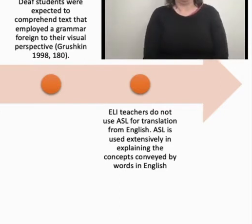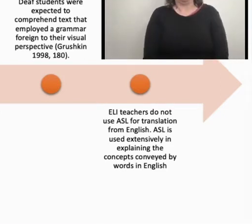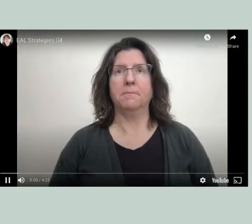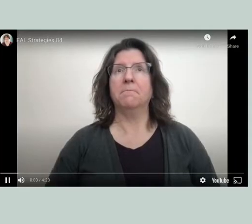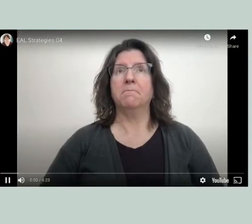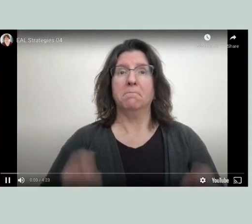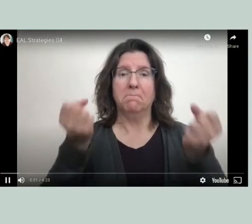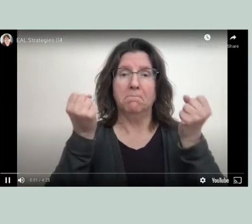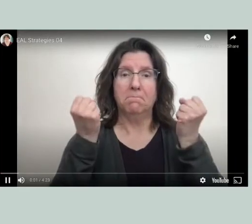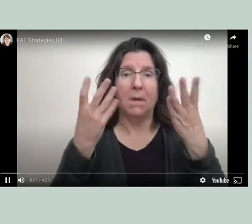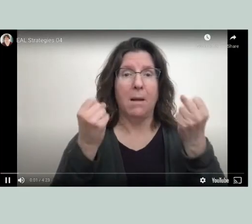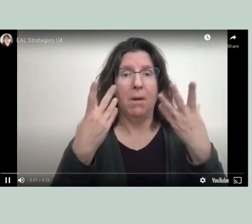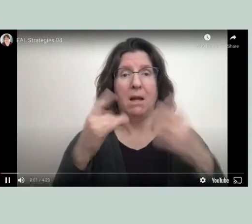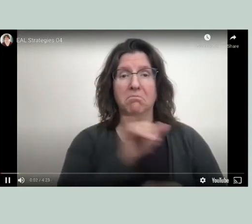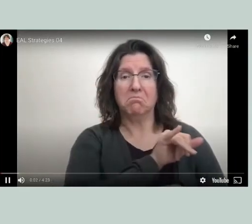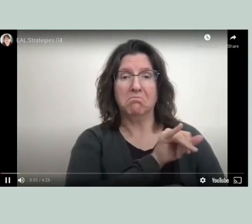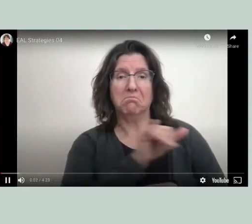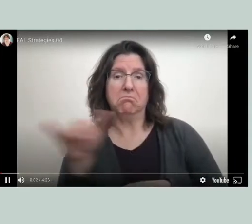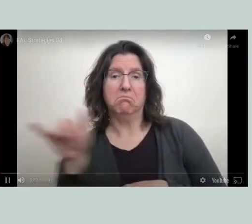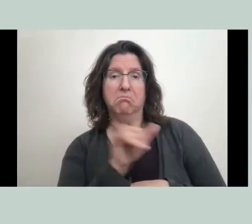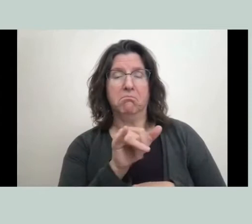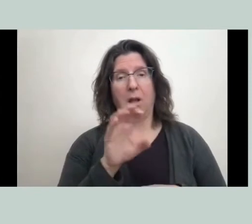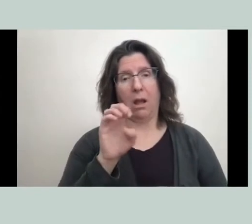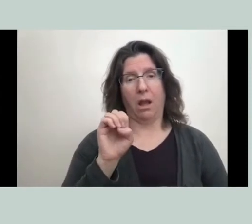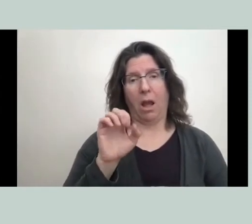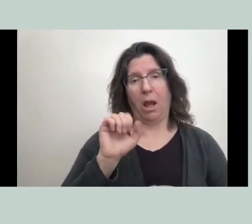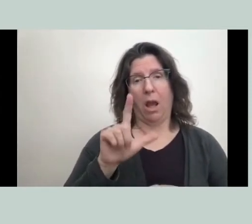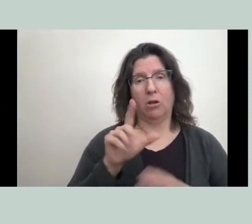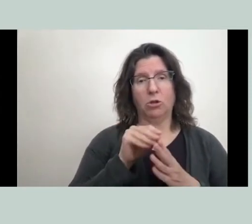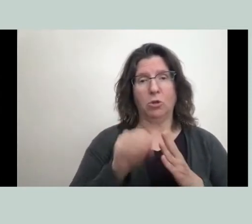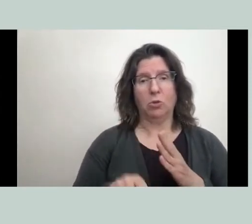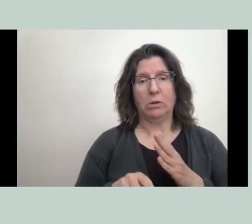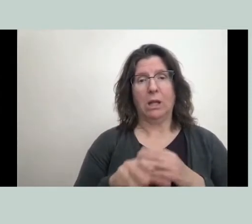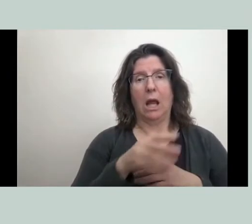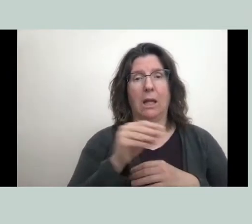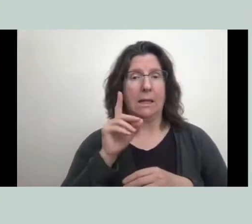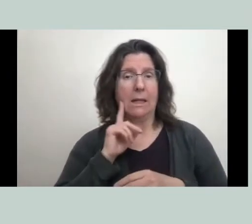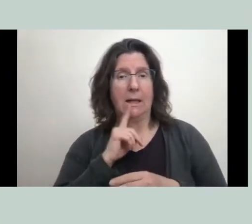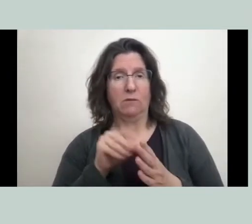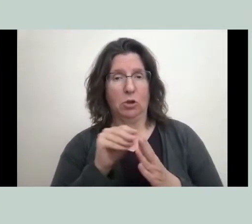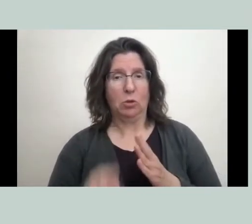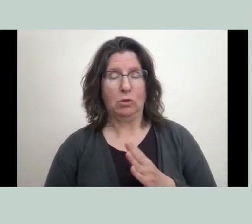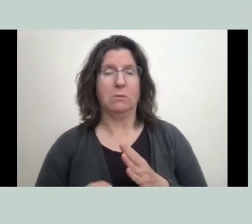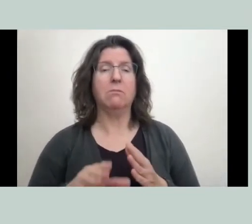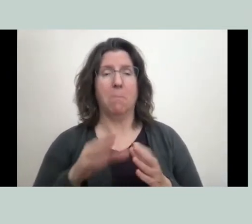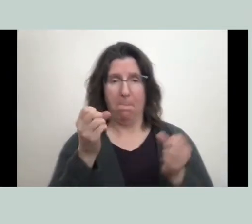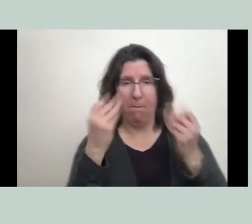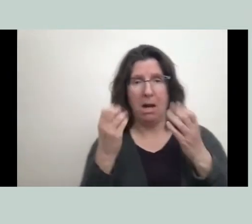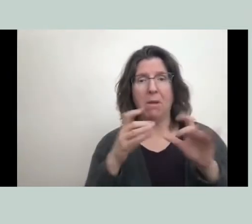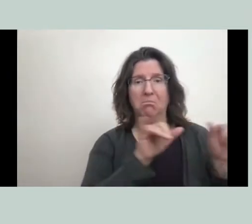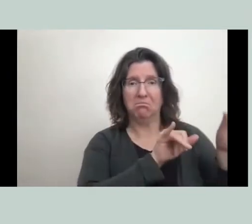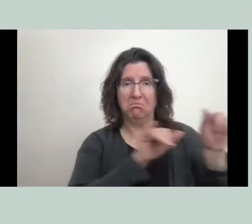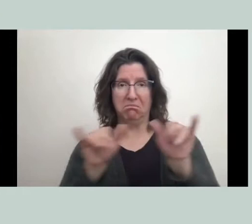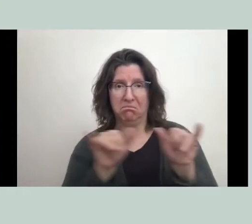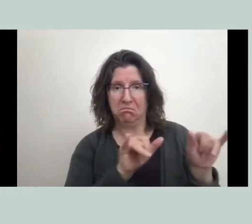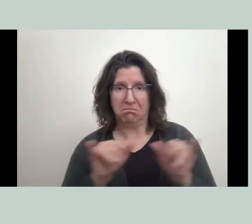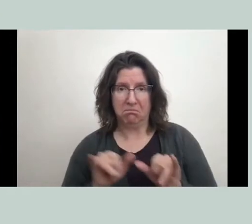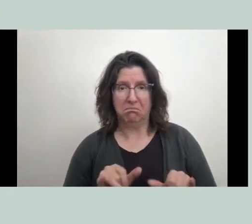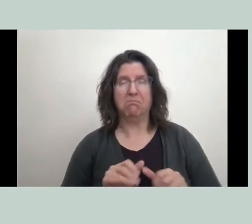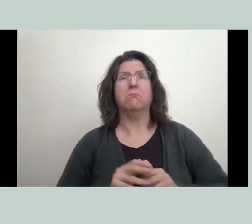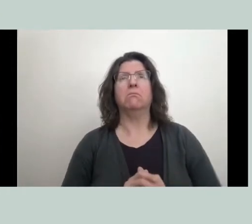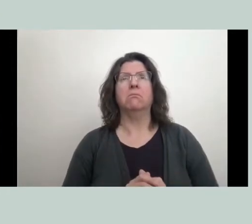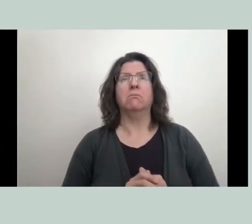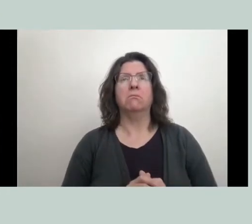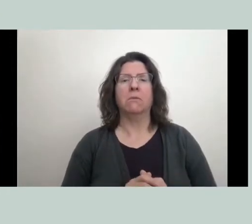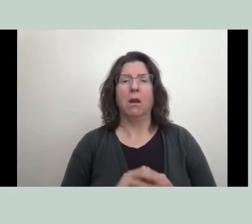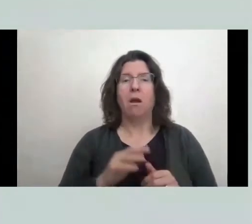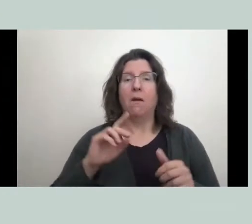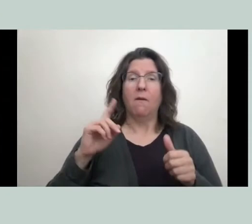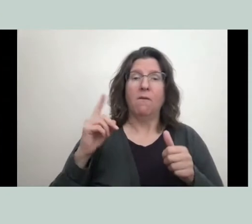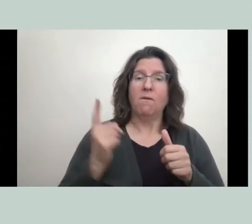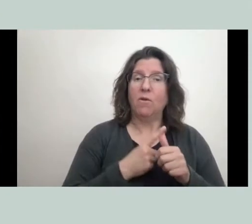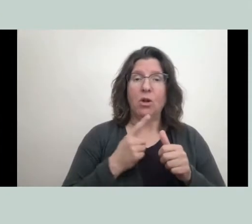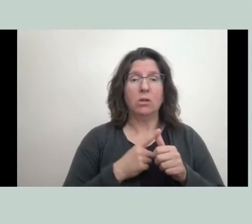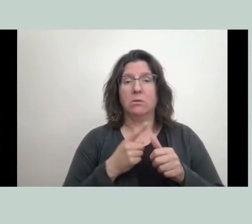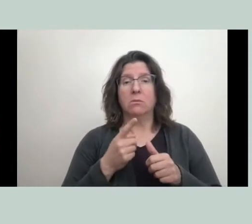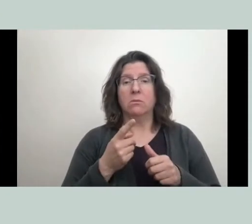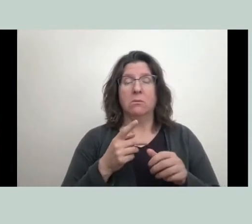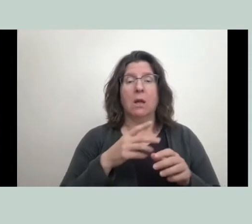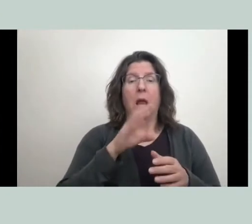There are a number of parallels between deaf students and EAL students.